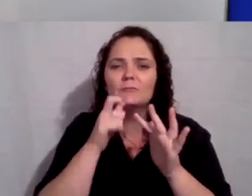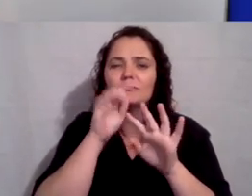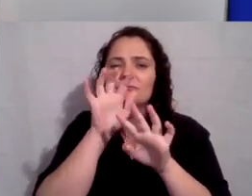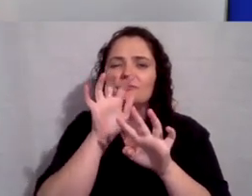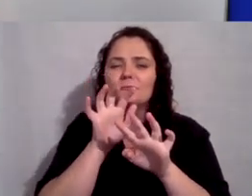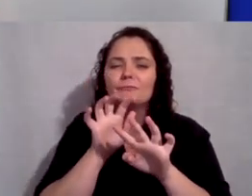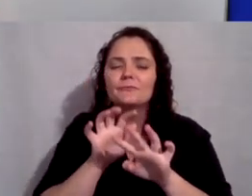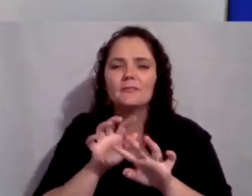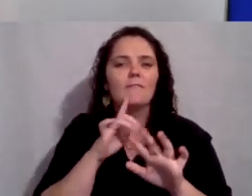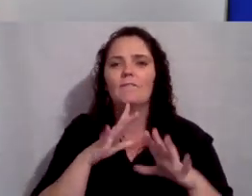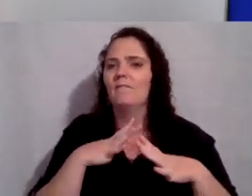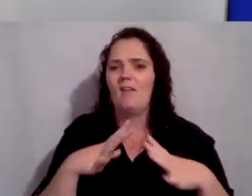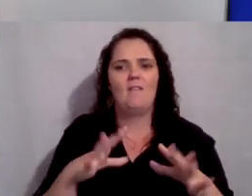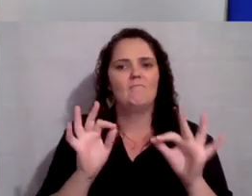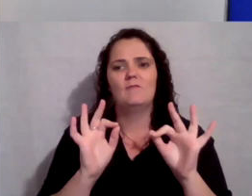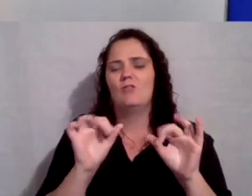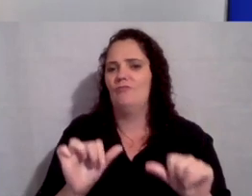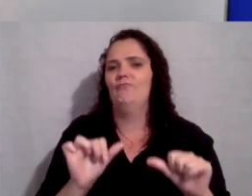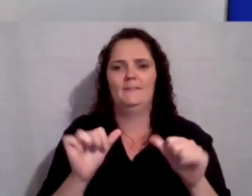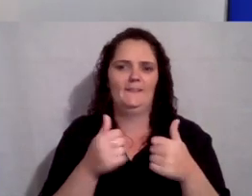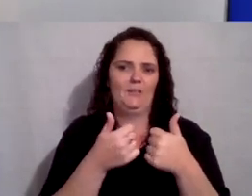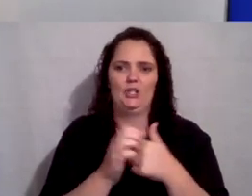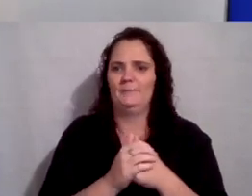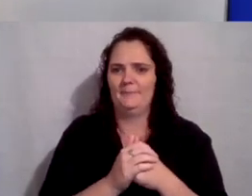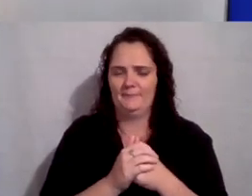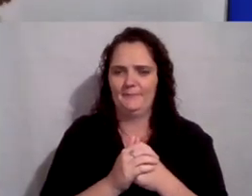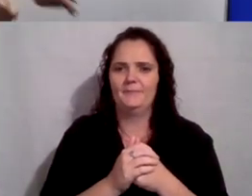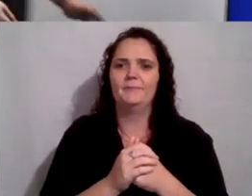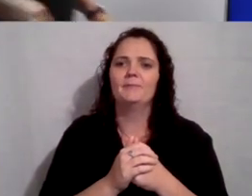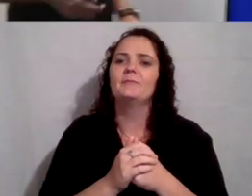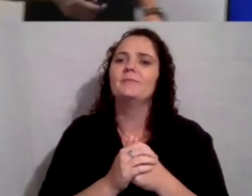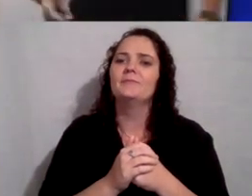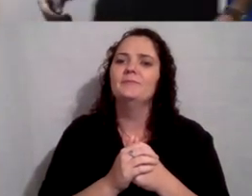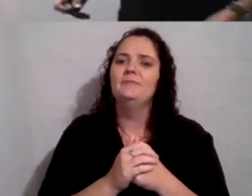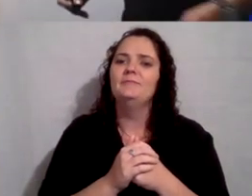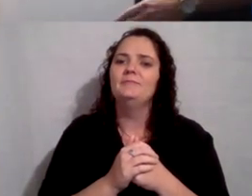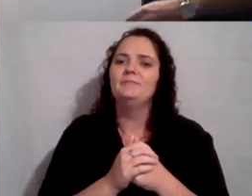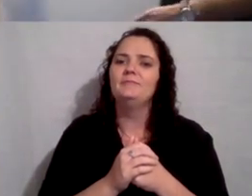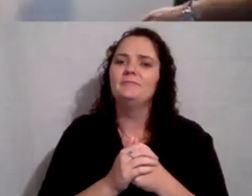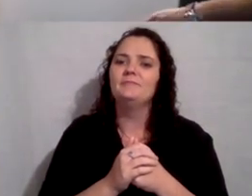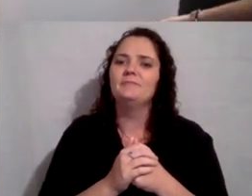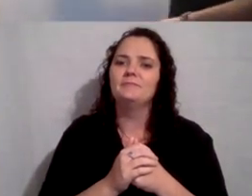alright, we call that frottage, that rubbing that's coming through, that's perfectly alright Okay so once you've got a good big field